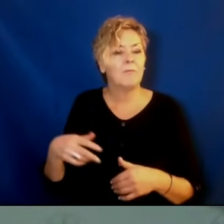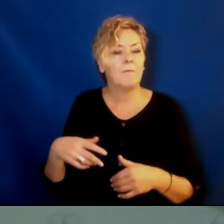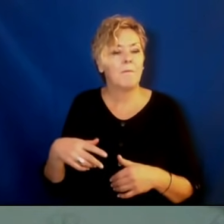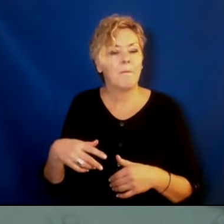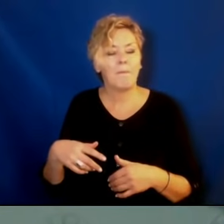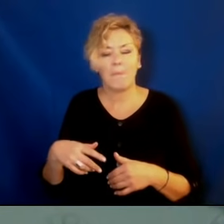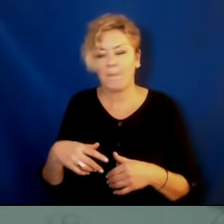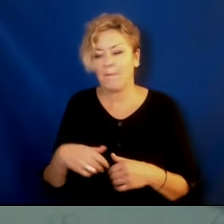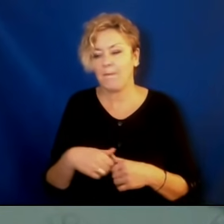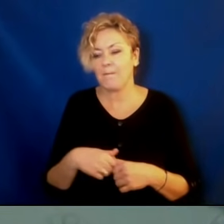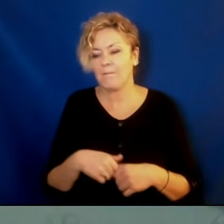s